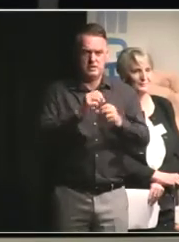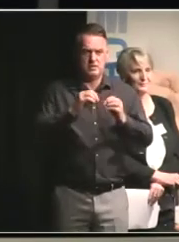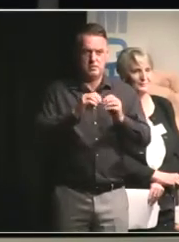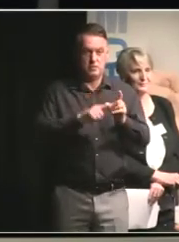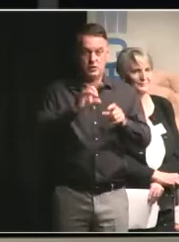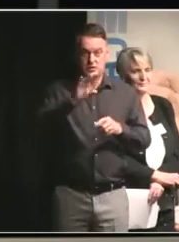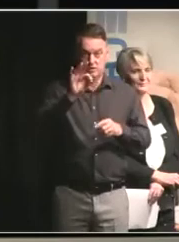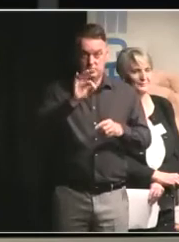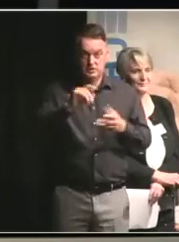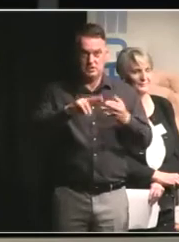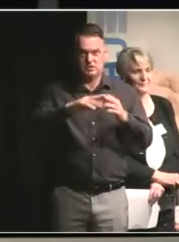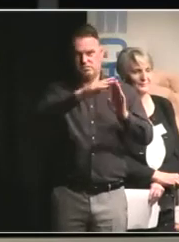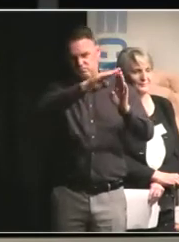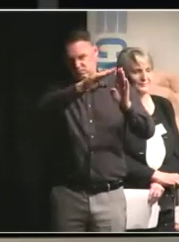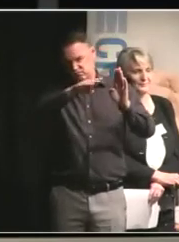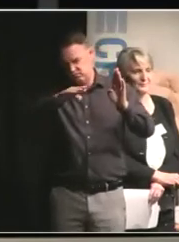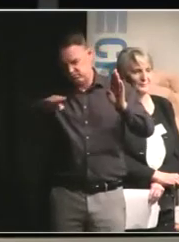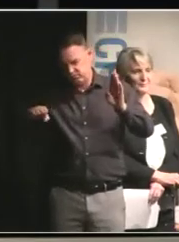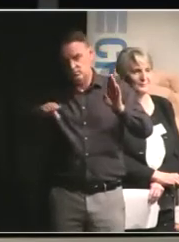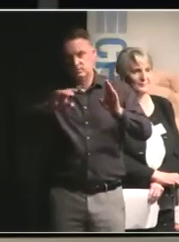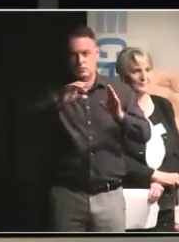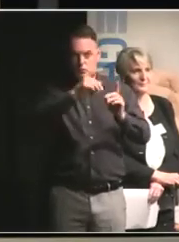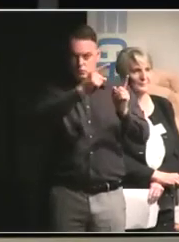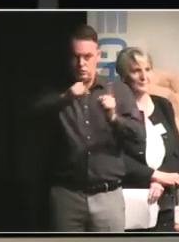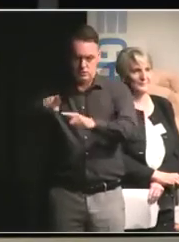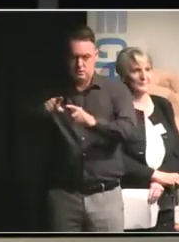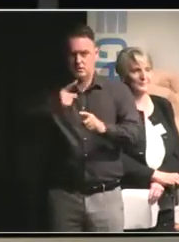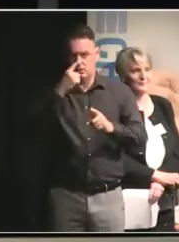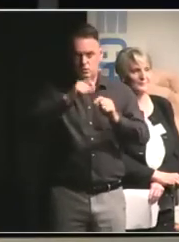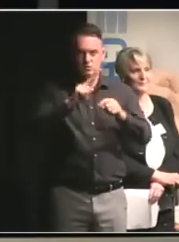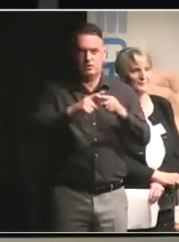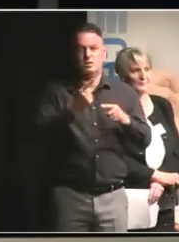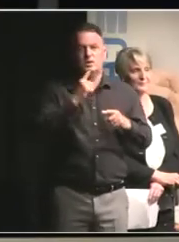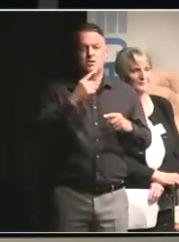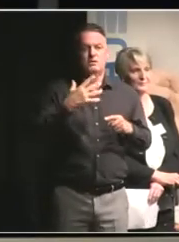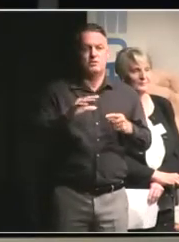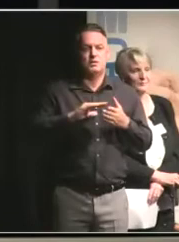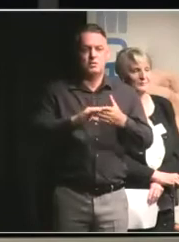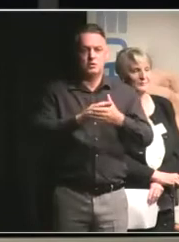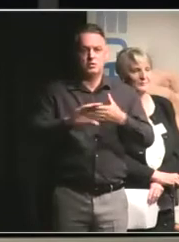sub-blockbuster pharmaceutical translates to about 150 million dollars a year in cost savings.